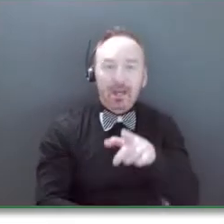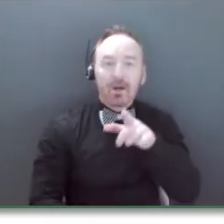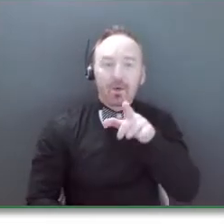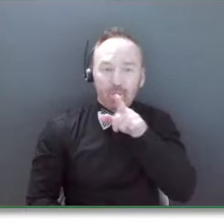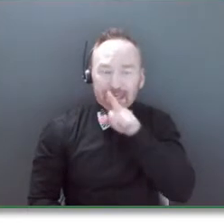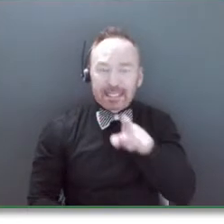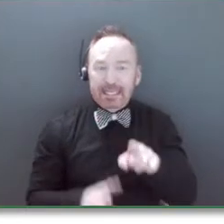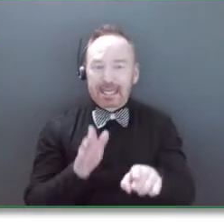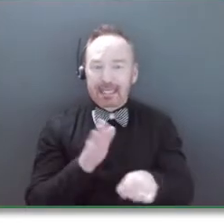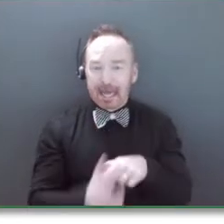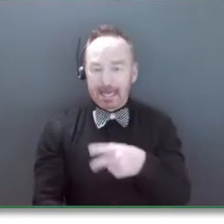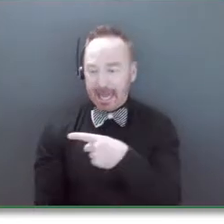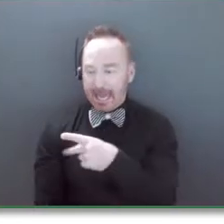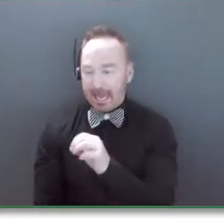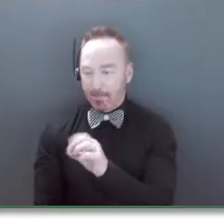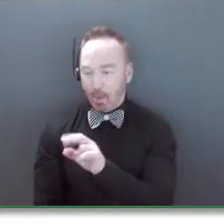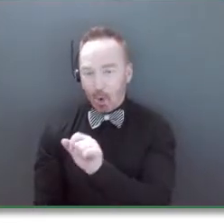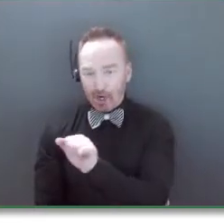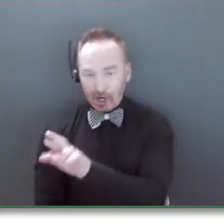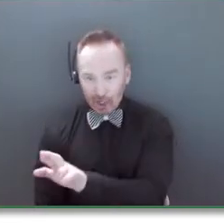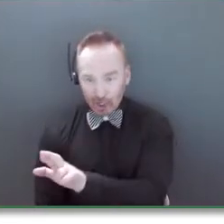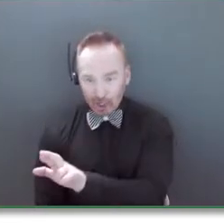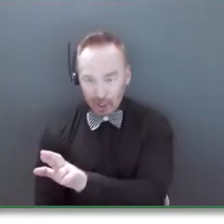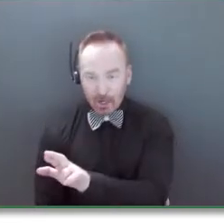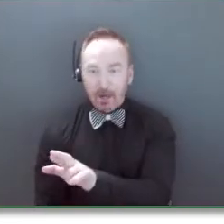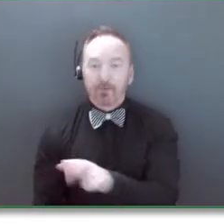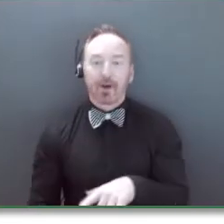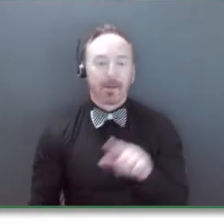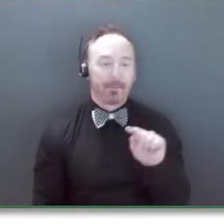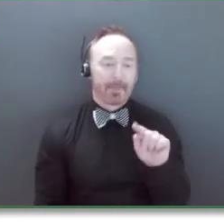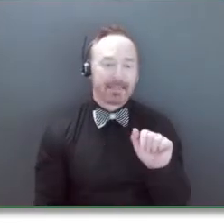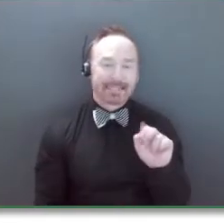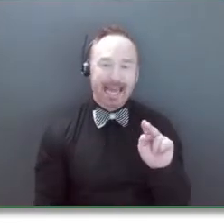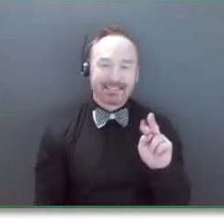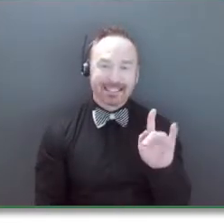power the trail rider. It's obviously a very very challenging for anybody